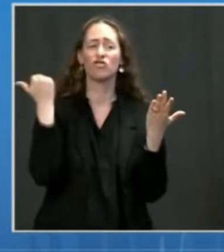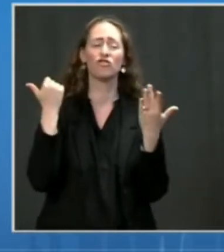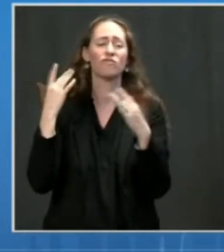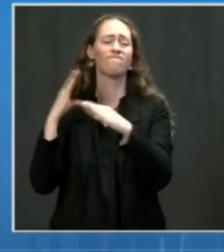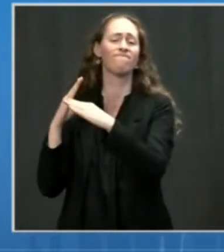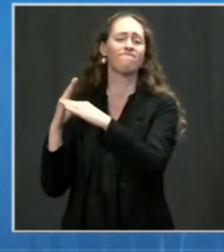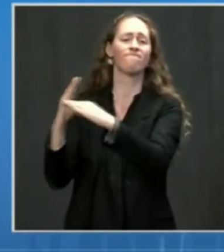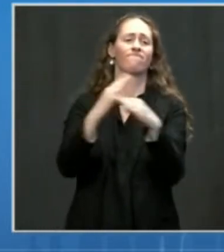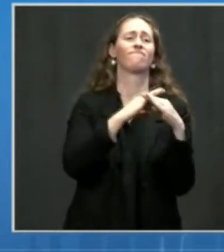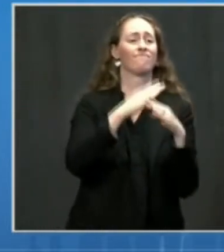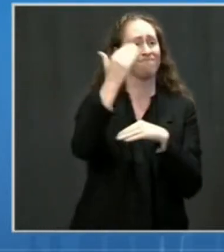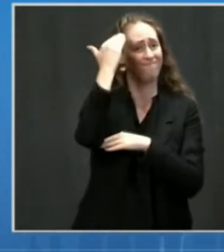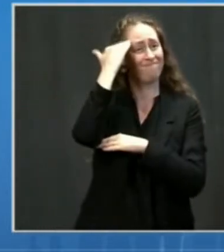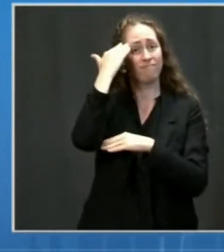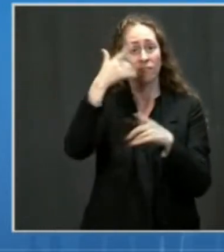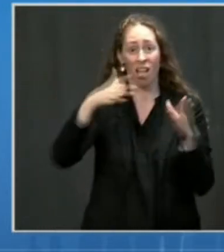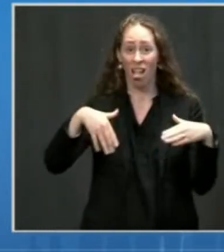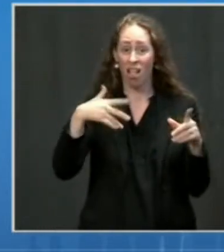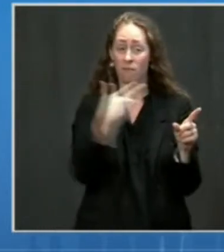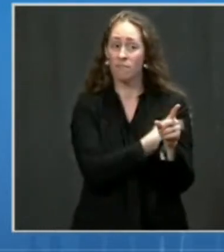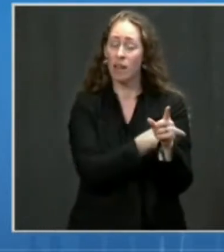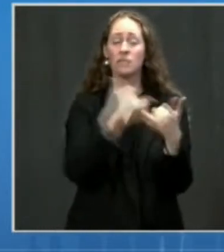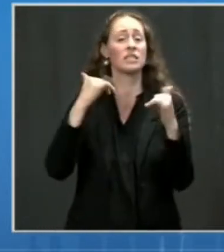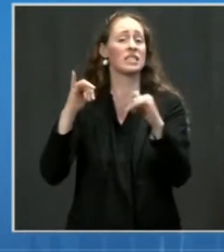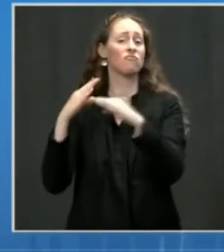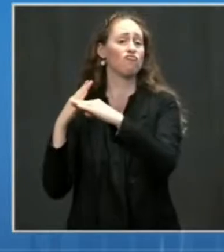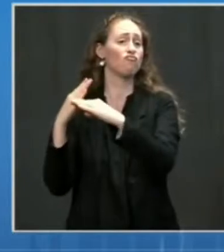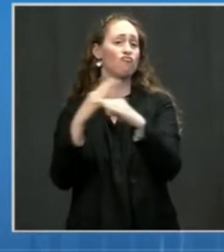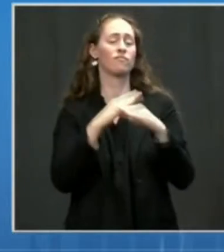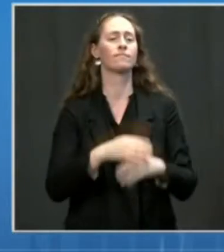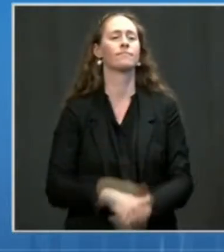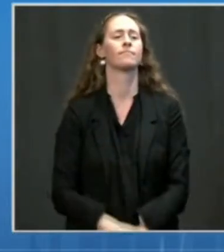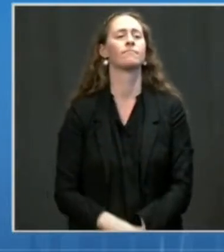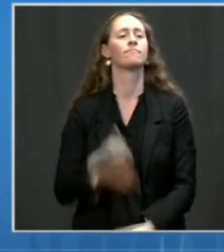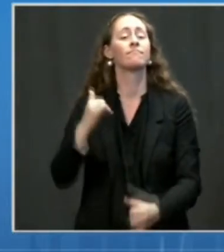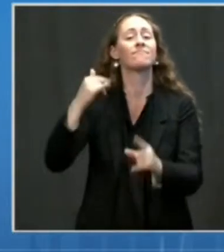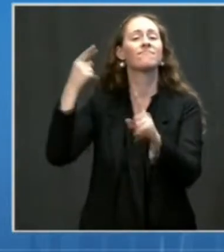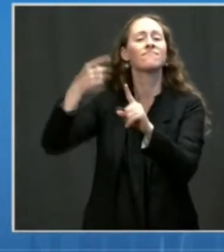PREVENTION STRATEGIES, INCLUDING MASKS CONTINUE TO WORK WHILE YOU ARE